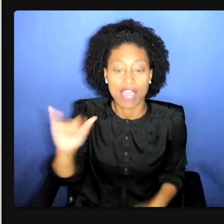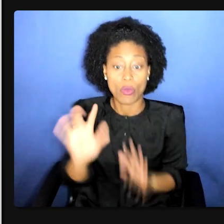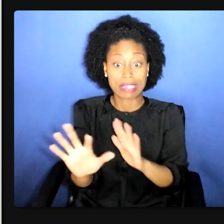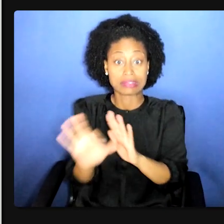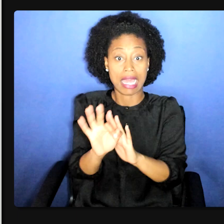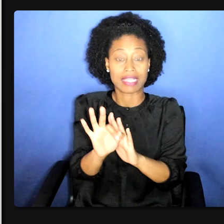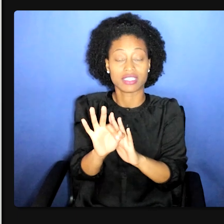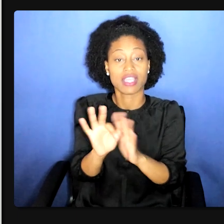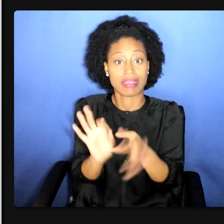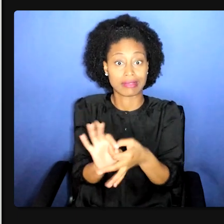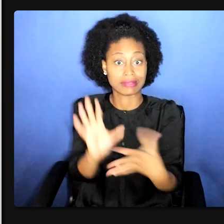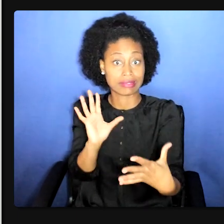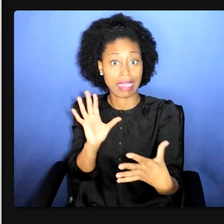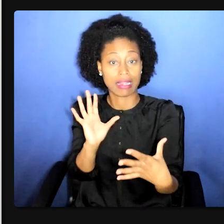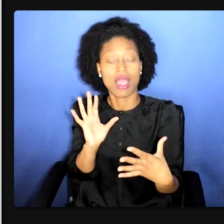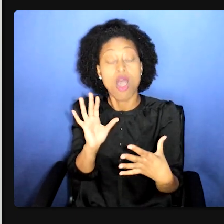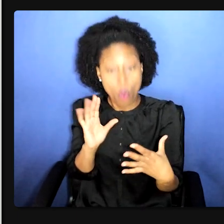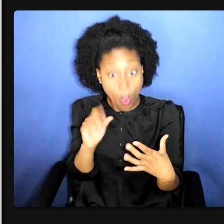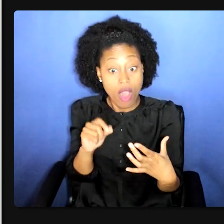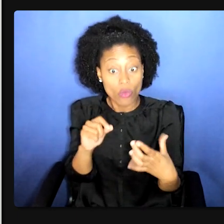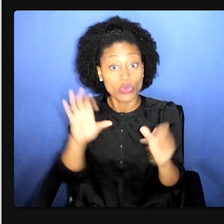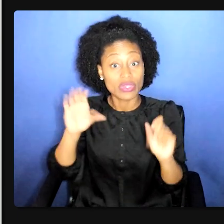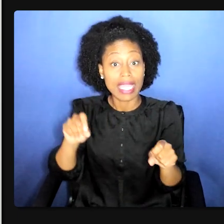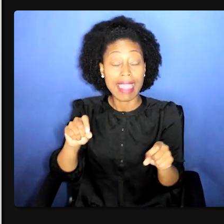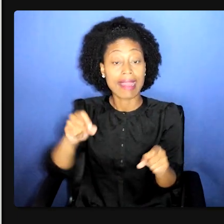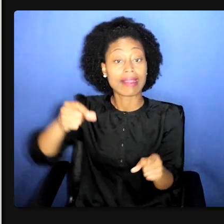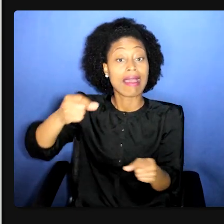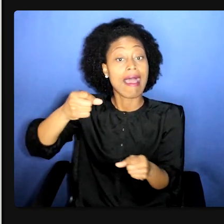things can kind of be a variable selectedness amount which is really cool